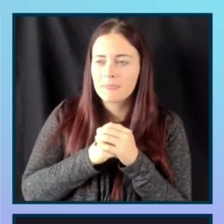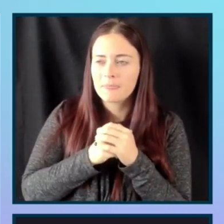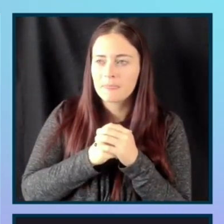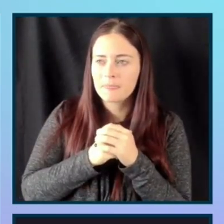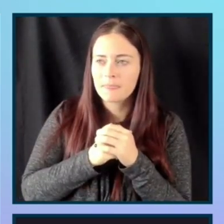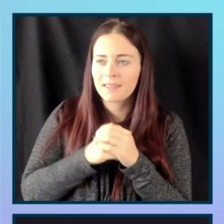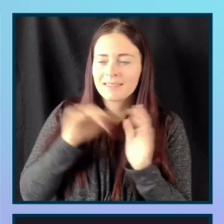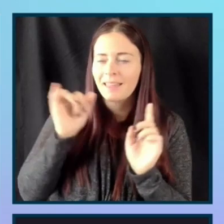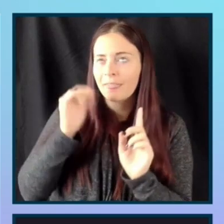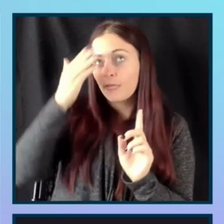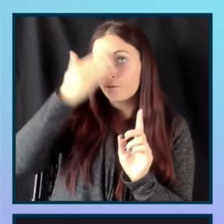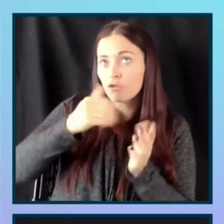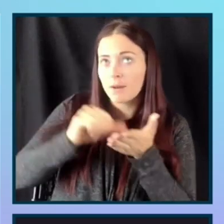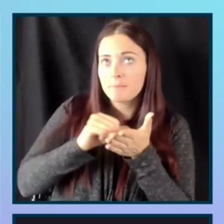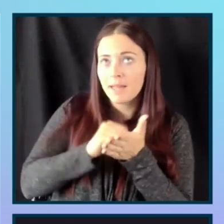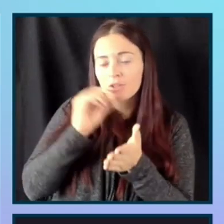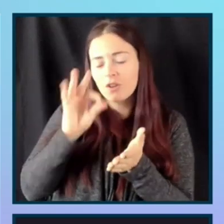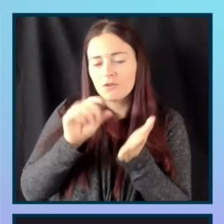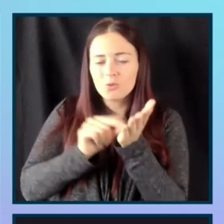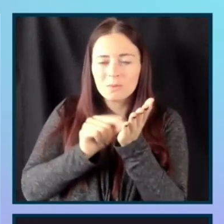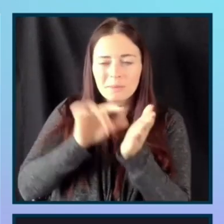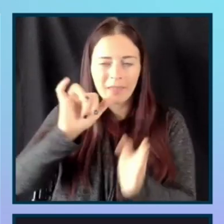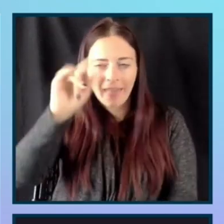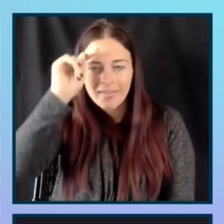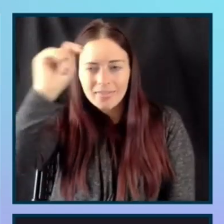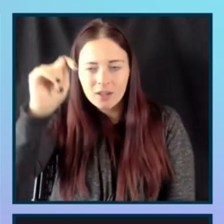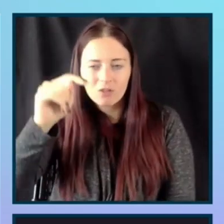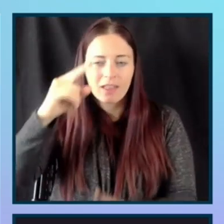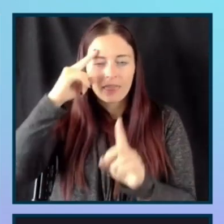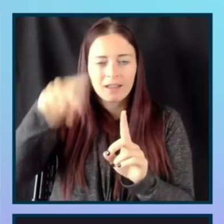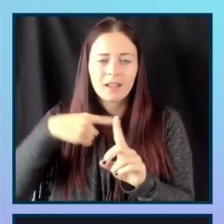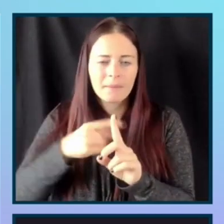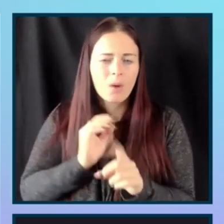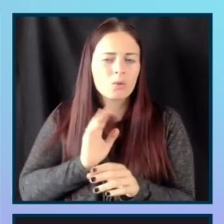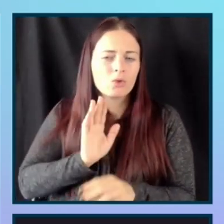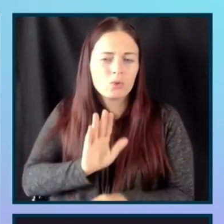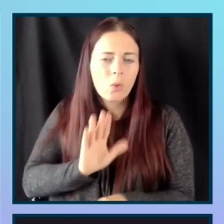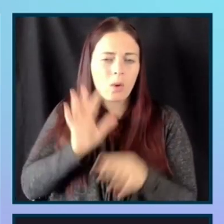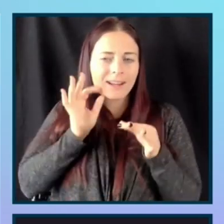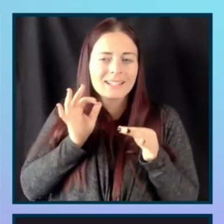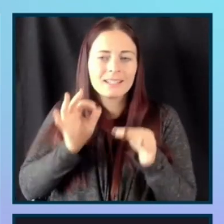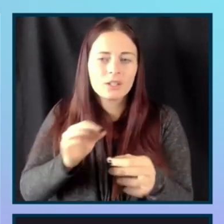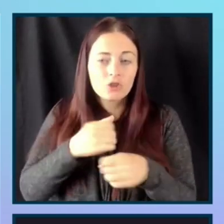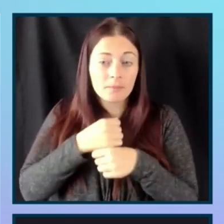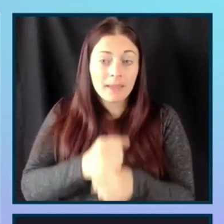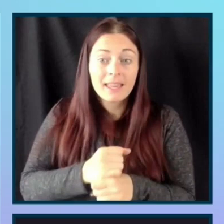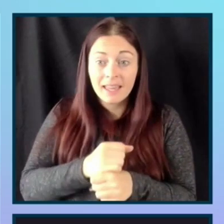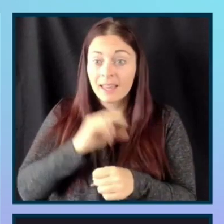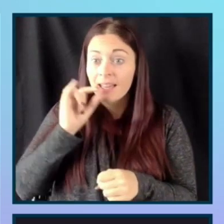So consider what your decision making would look like on the front page of the newspaper. And if you're not comfortable with that,